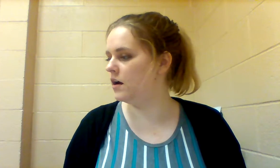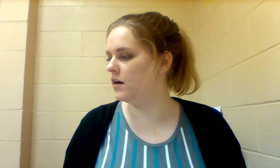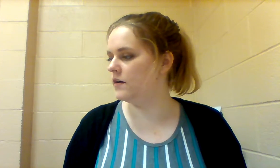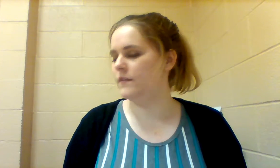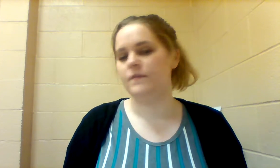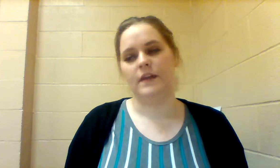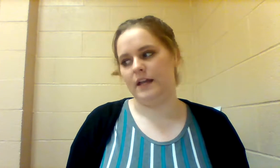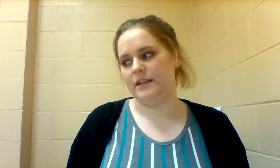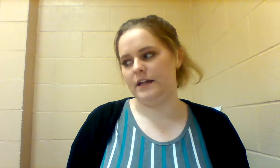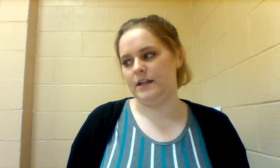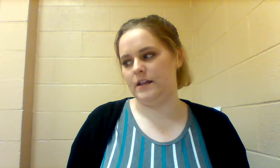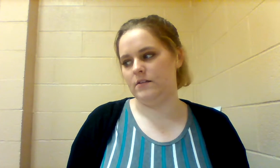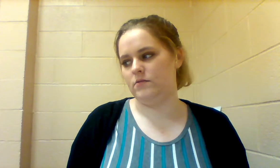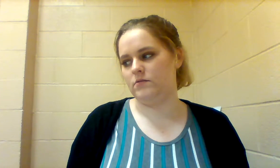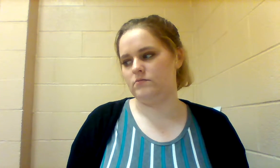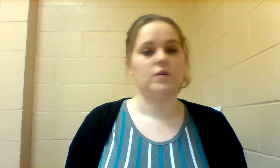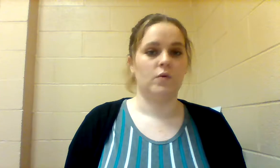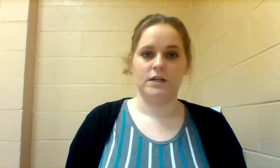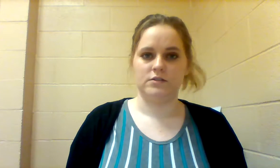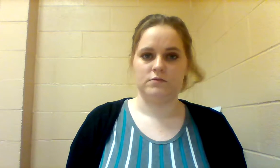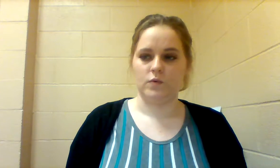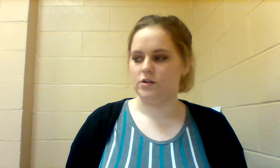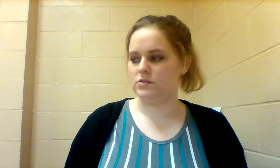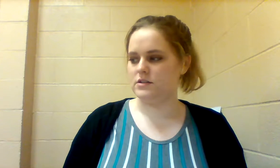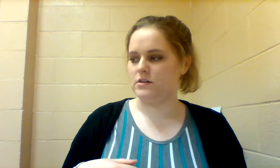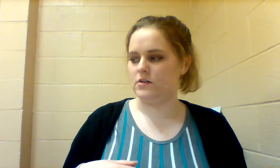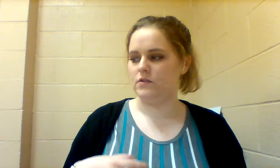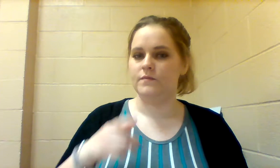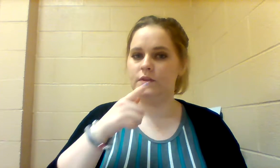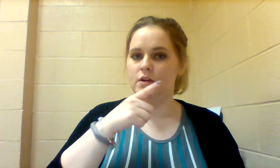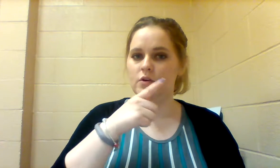and then question words so